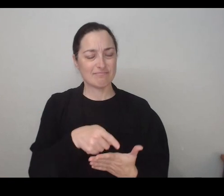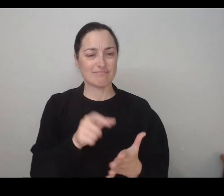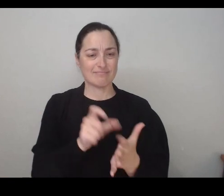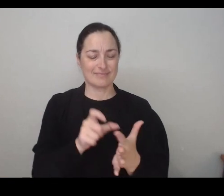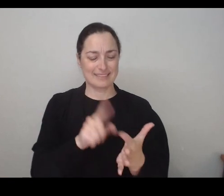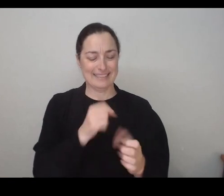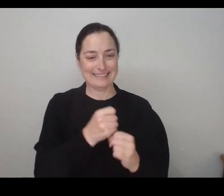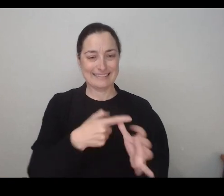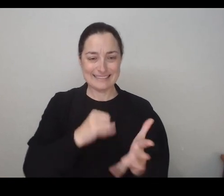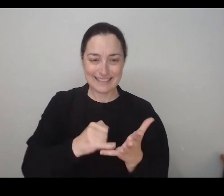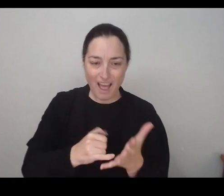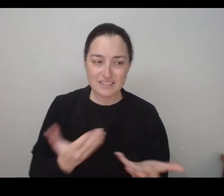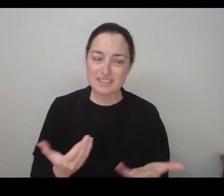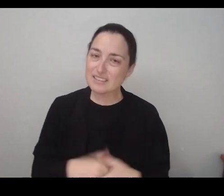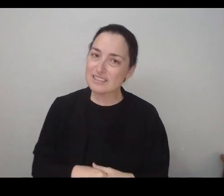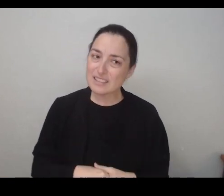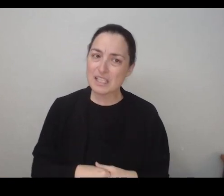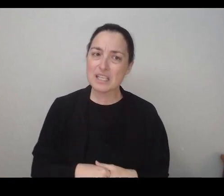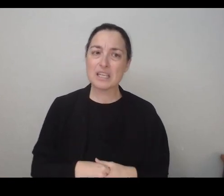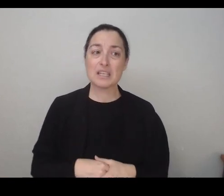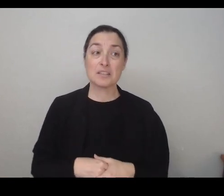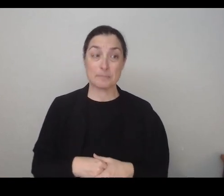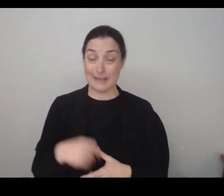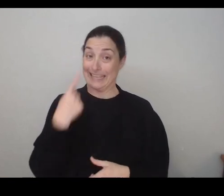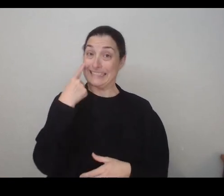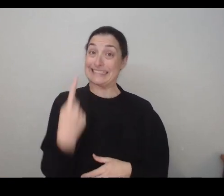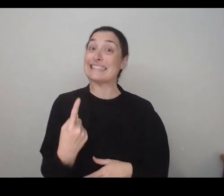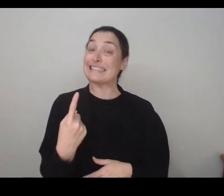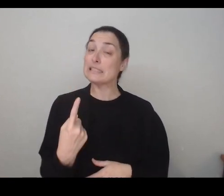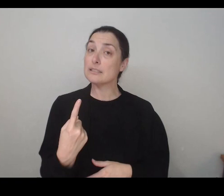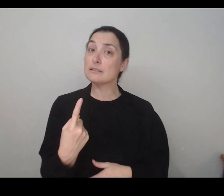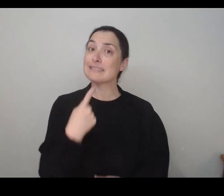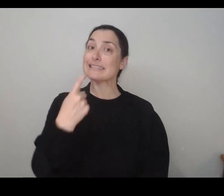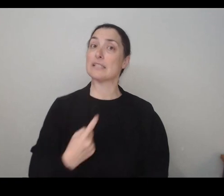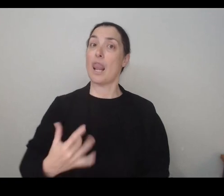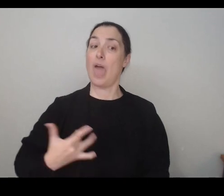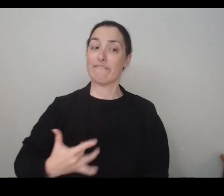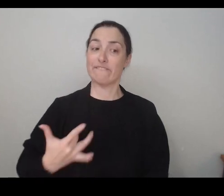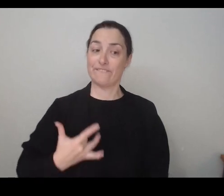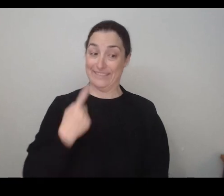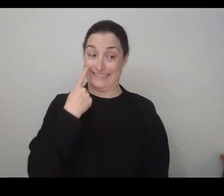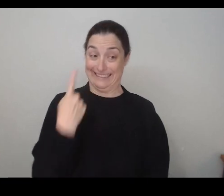for example, with "Still Life," which is in the exhibition and which was painted in 1901.